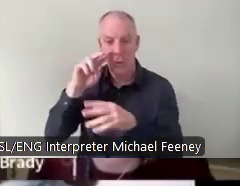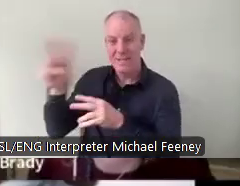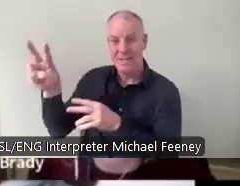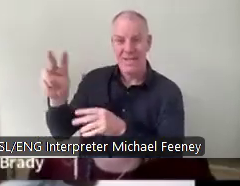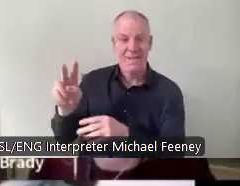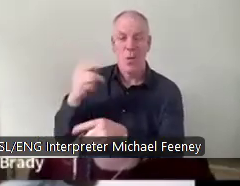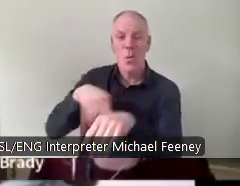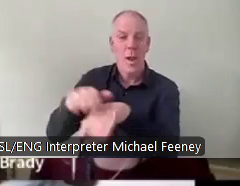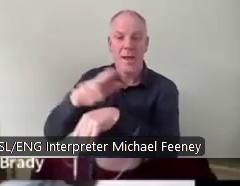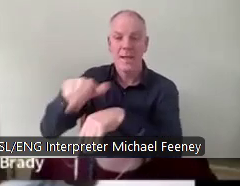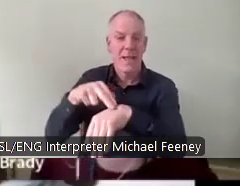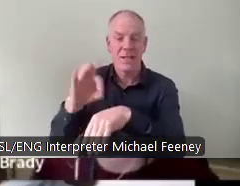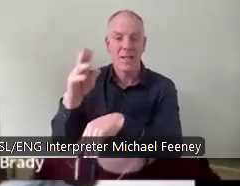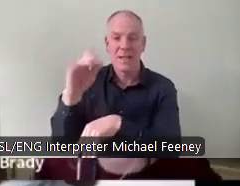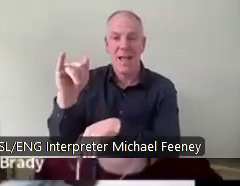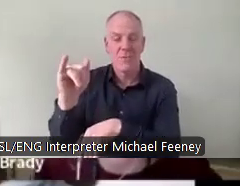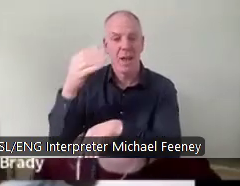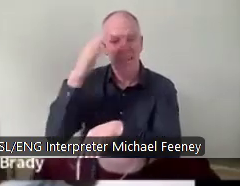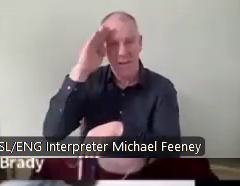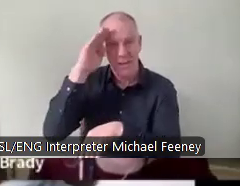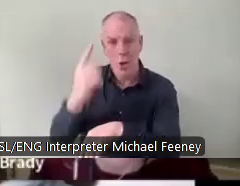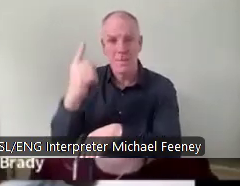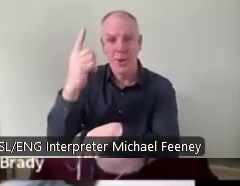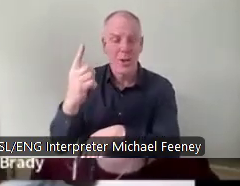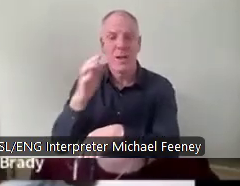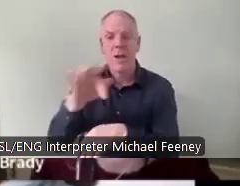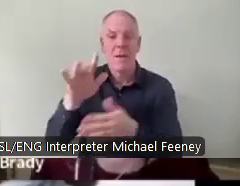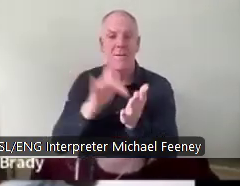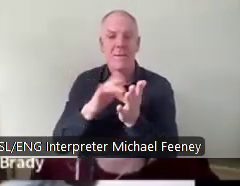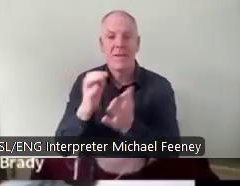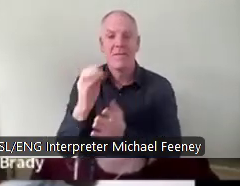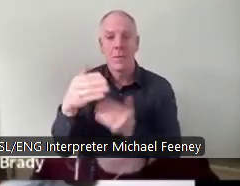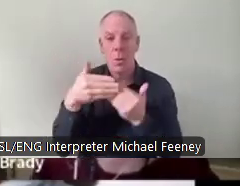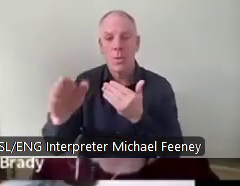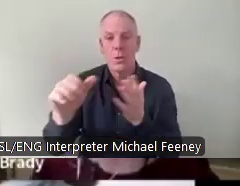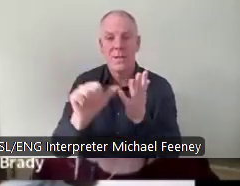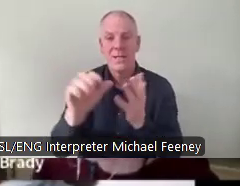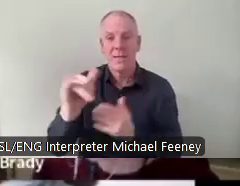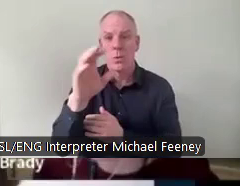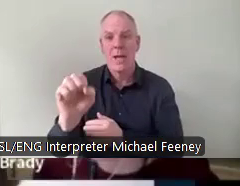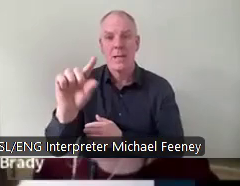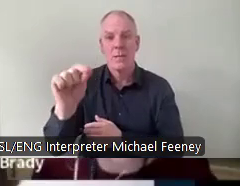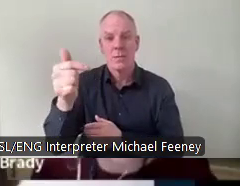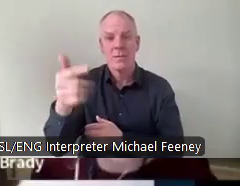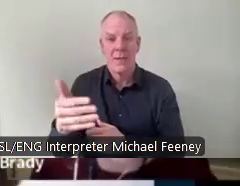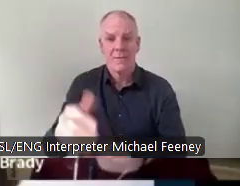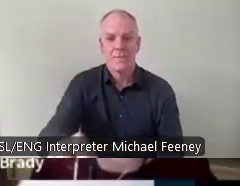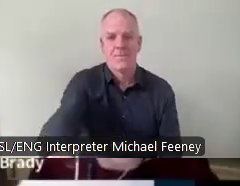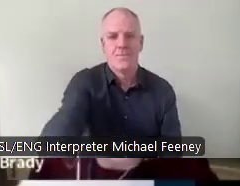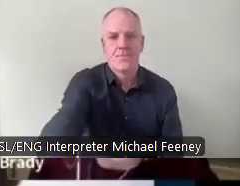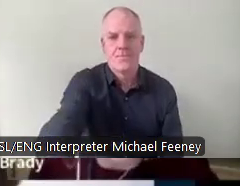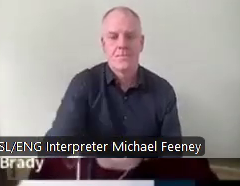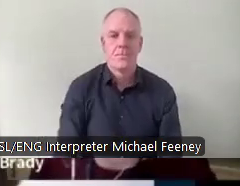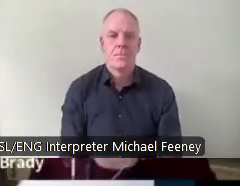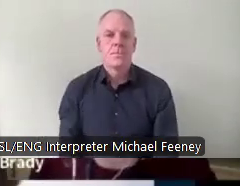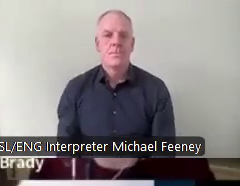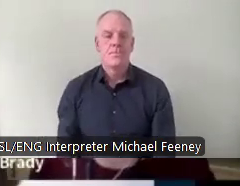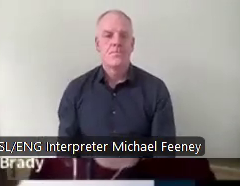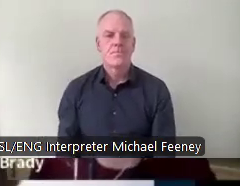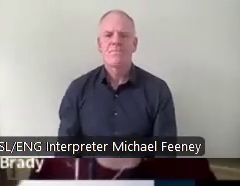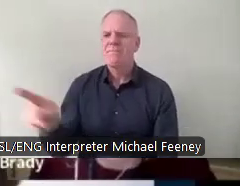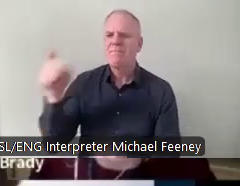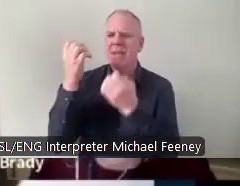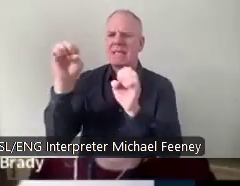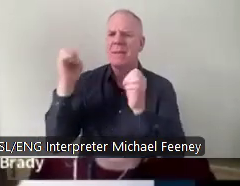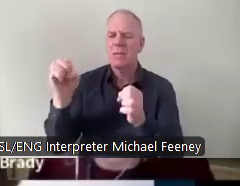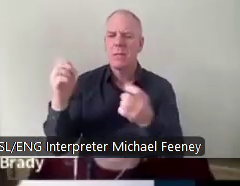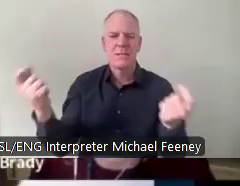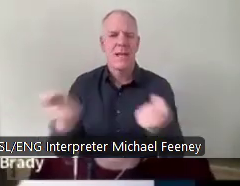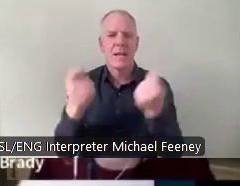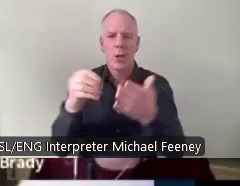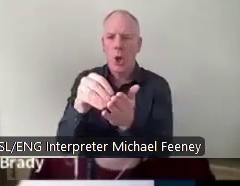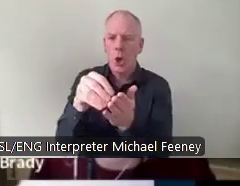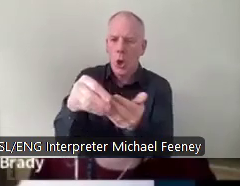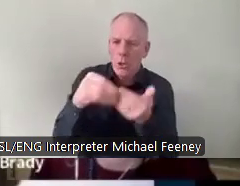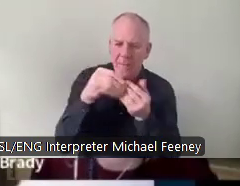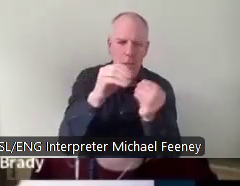the upper Beit wing from the 15th of February until the 6th of July of 2025. This exhibition will celebrate the conservation and redisplay of a painting that's been in